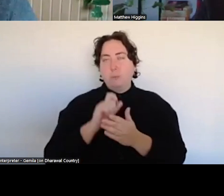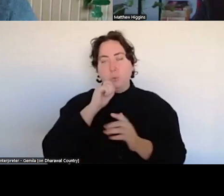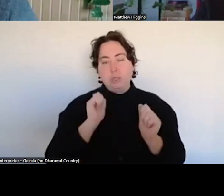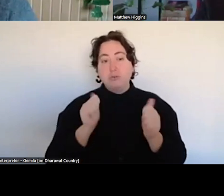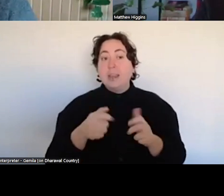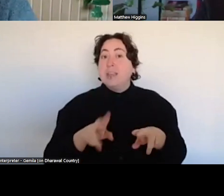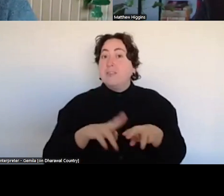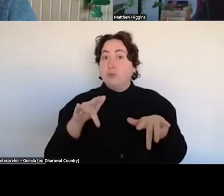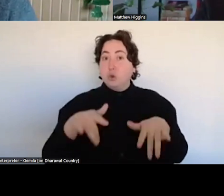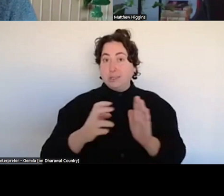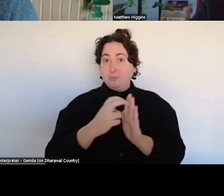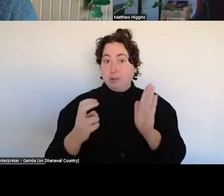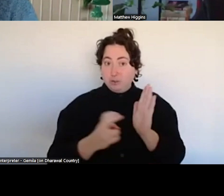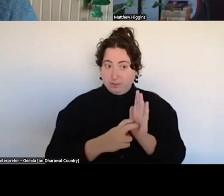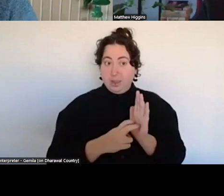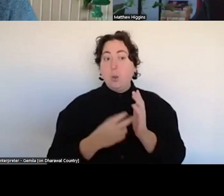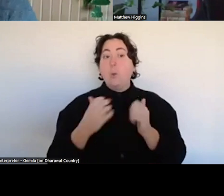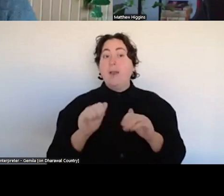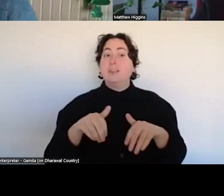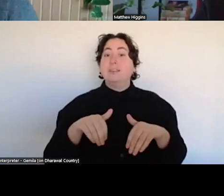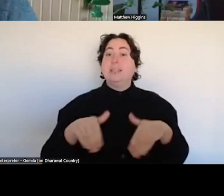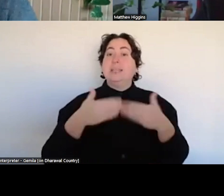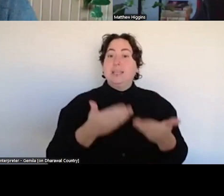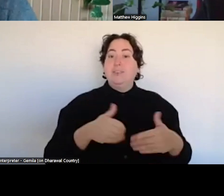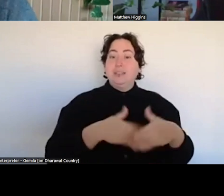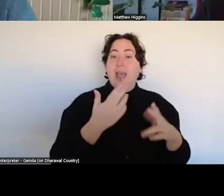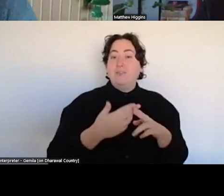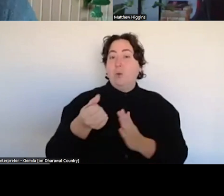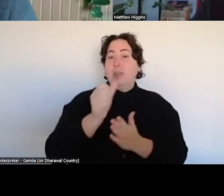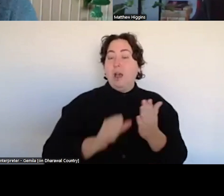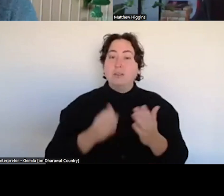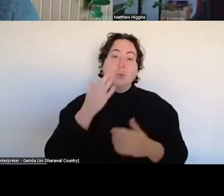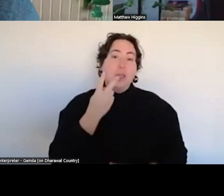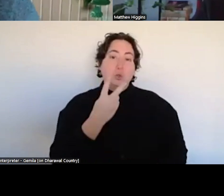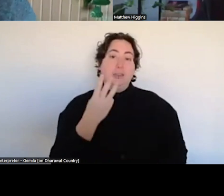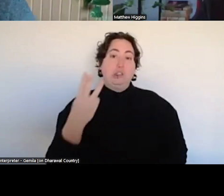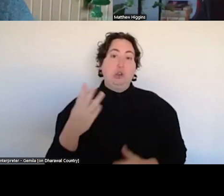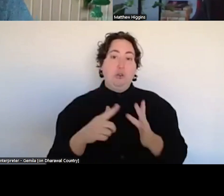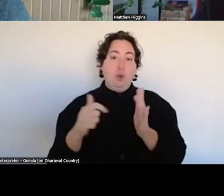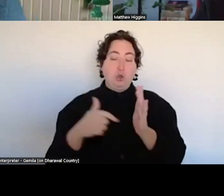we do have the giving day for the arts taking place on 23 October this year.